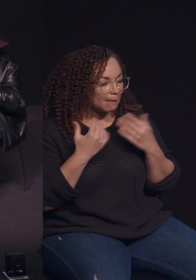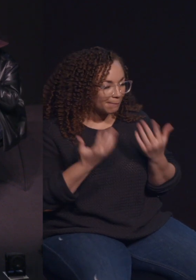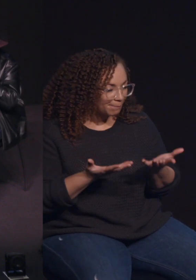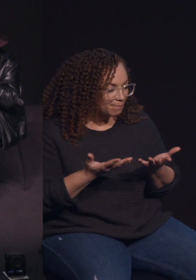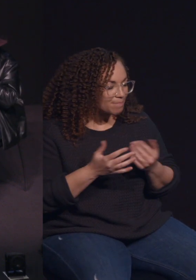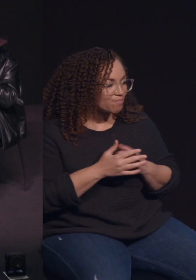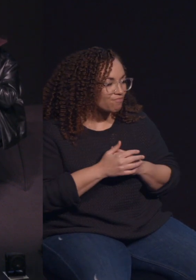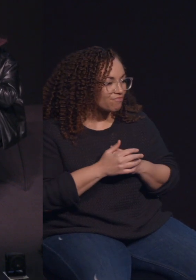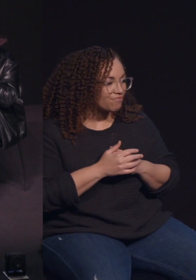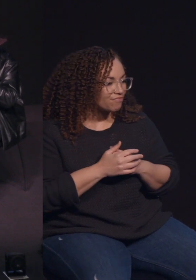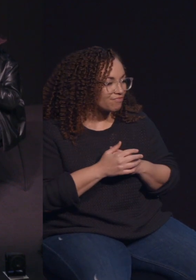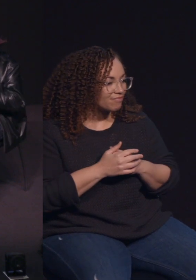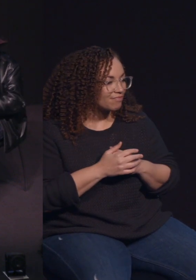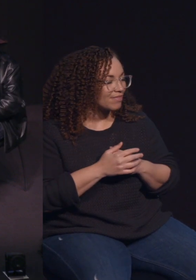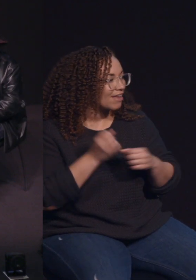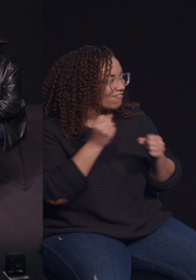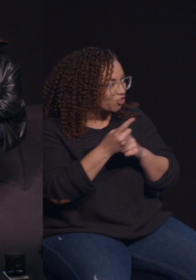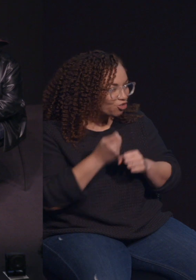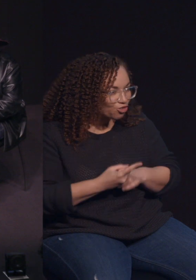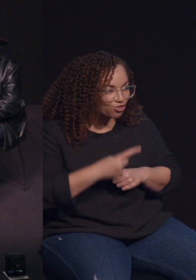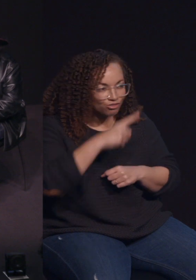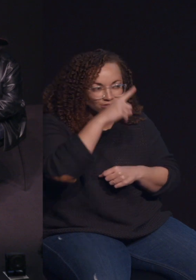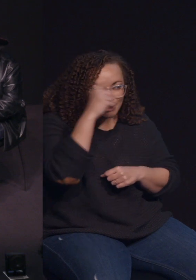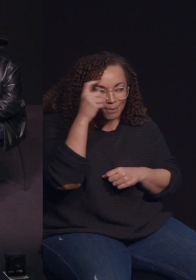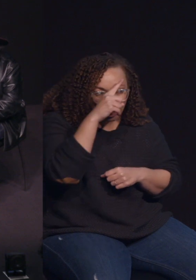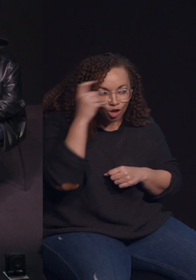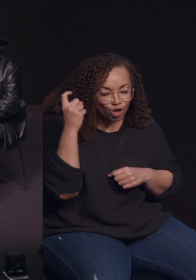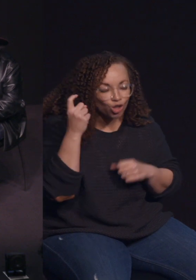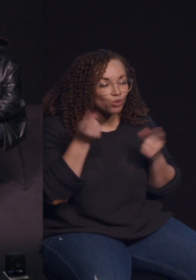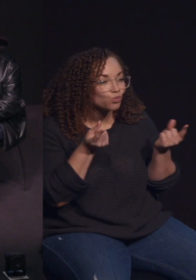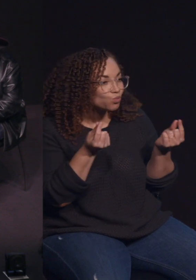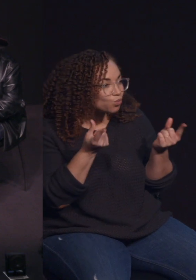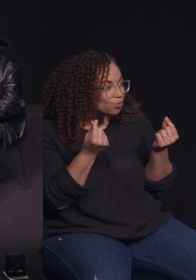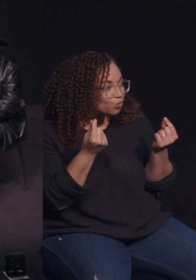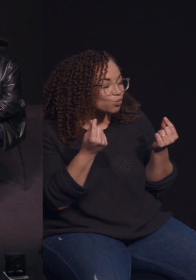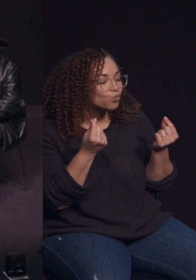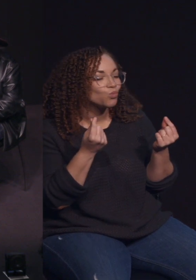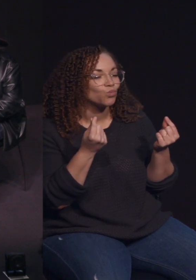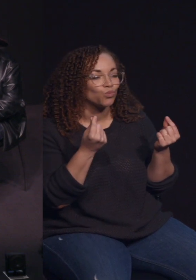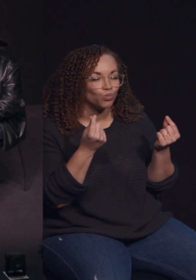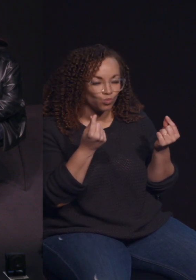And every summer we would harvest from the kitchen garden.